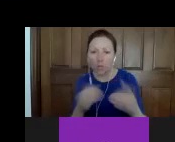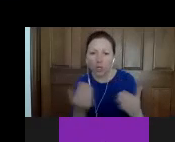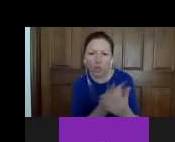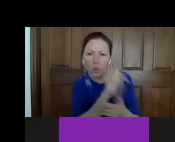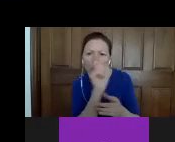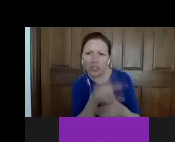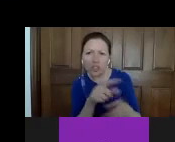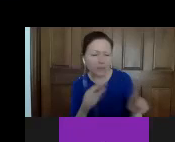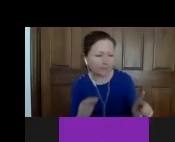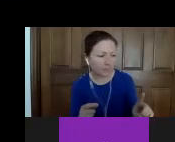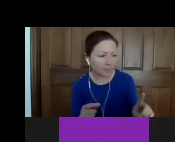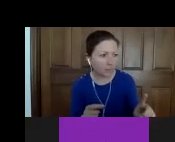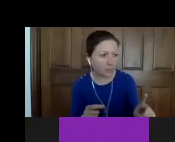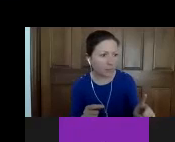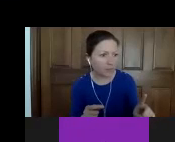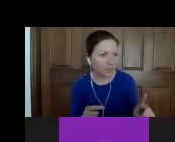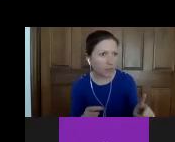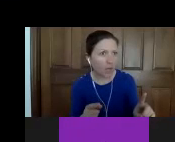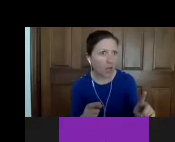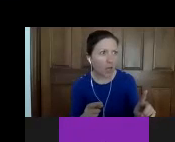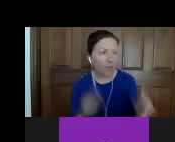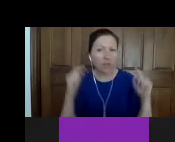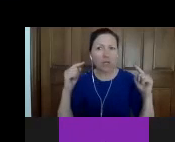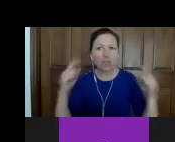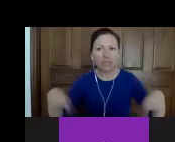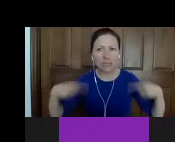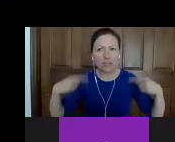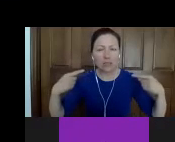accommodations? >> So again it's the same thing. If you're